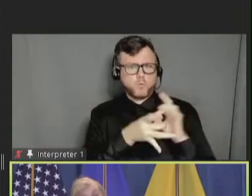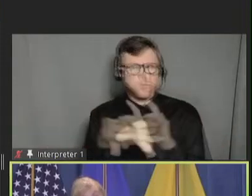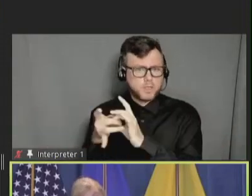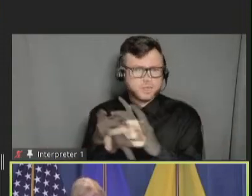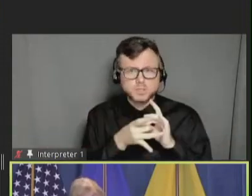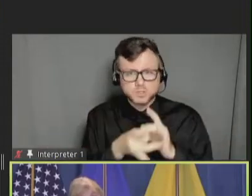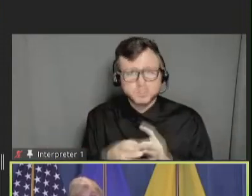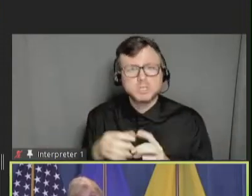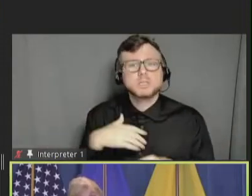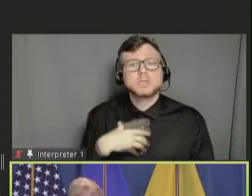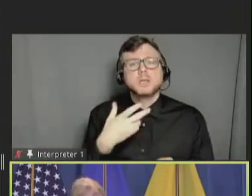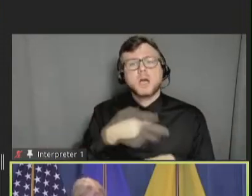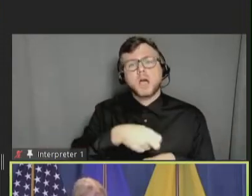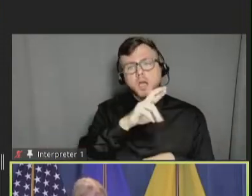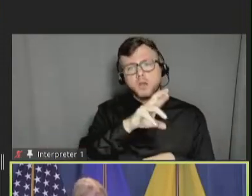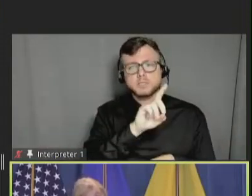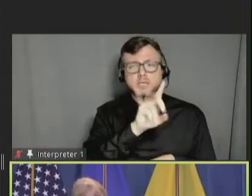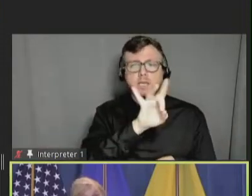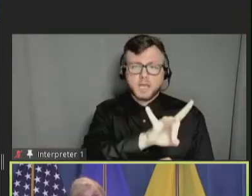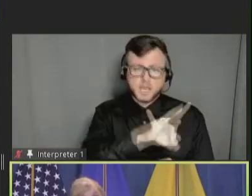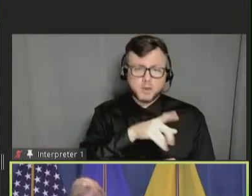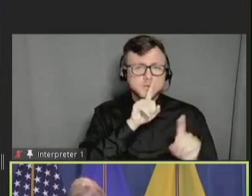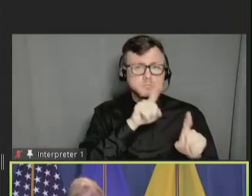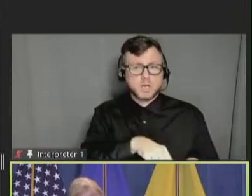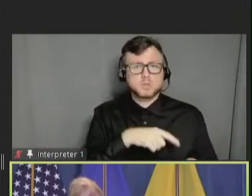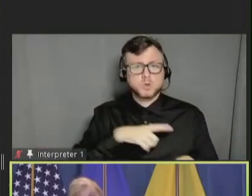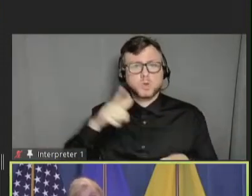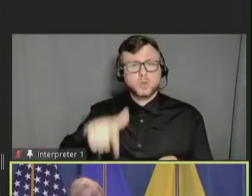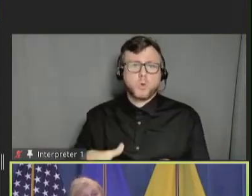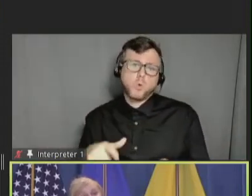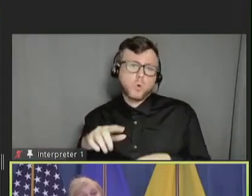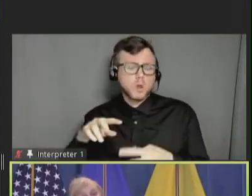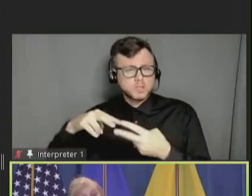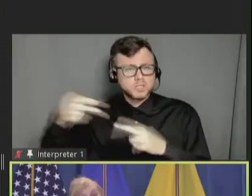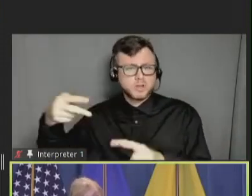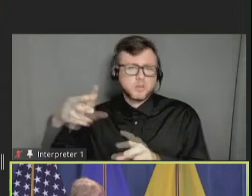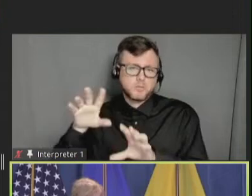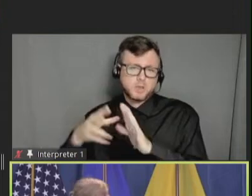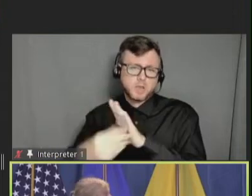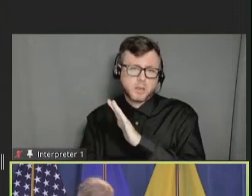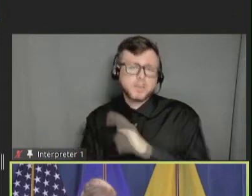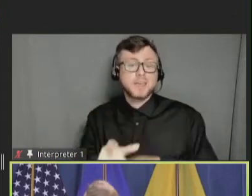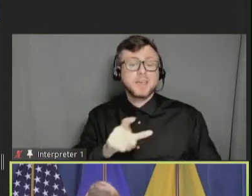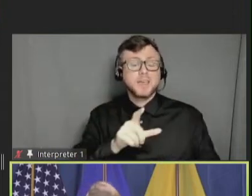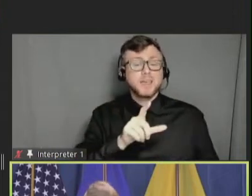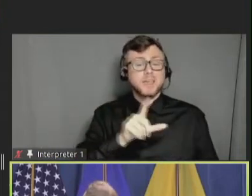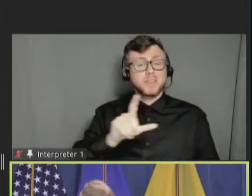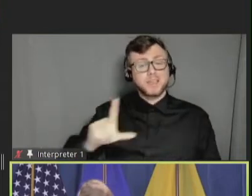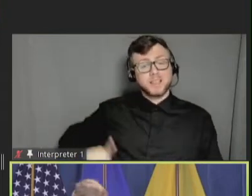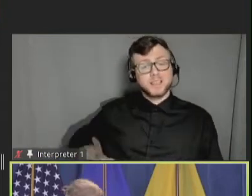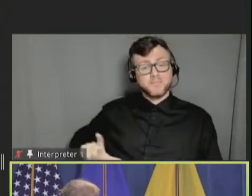the lower our genome copy numbers are. And that's both the case for liver and spleen T cells.